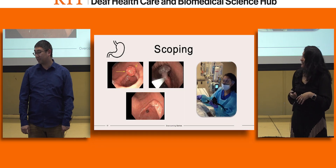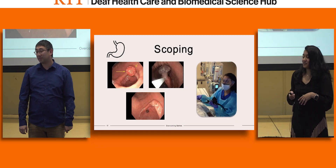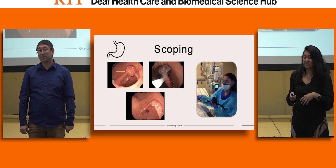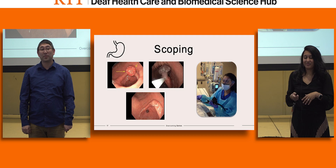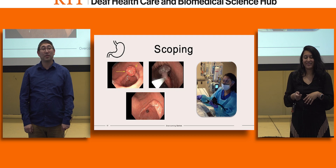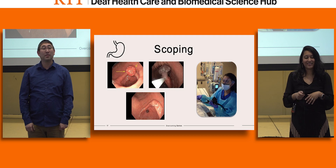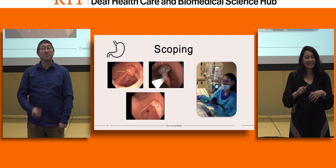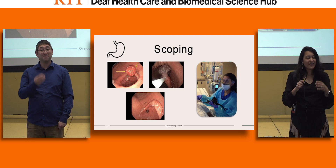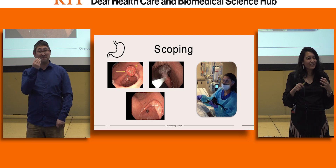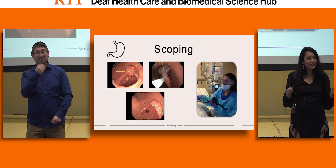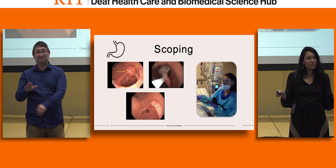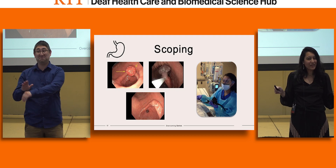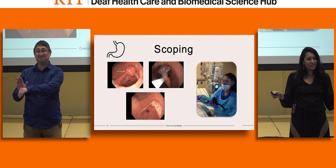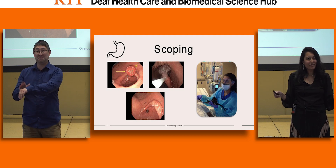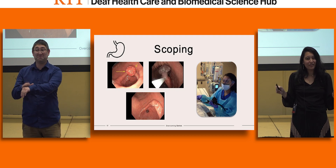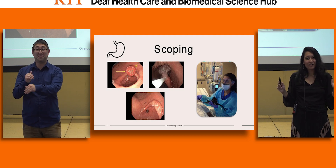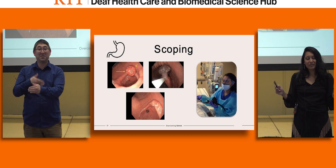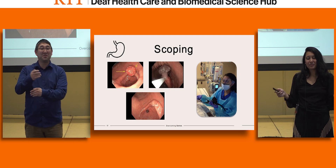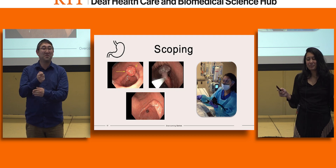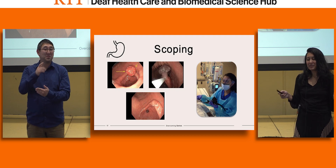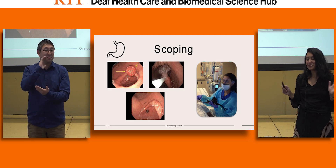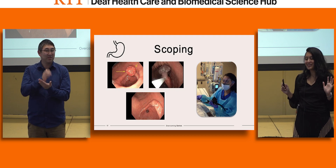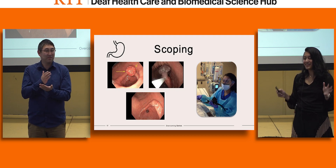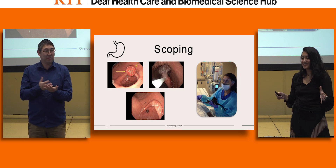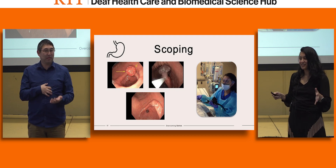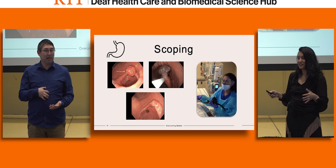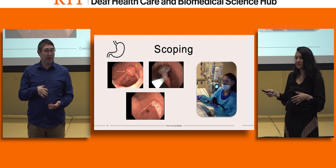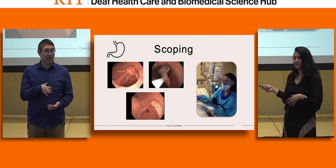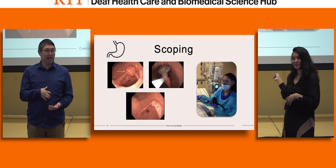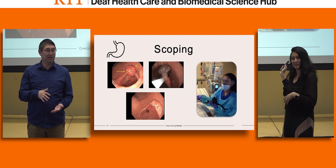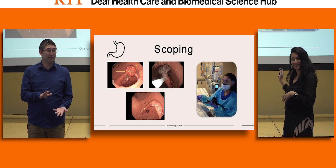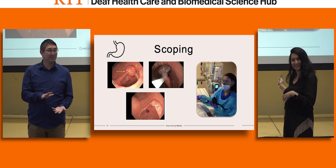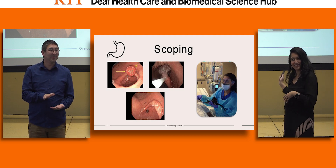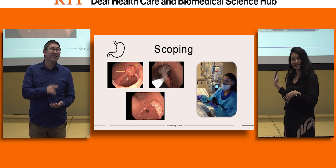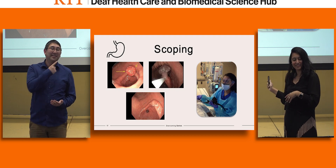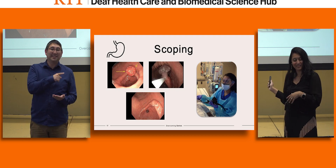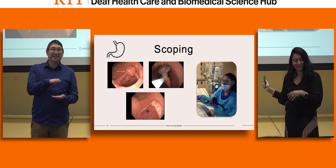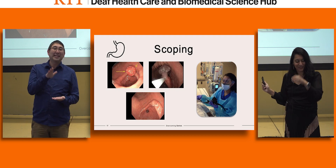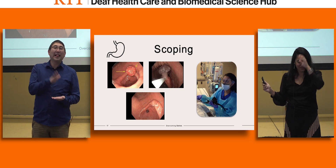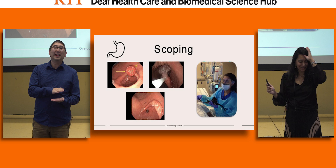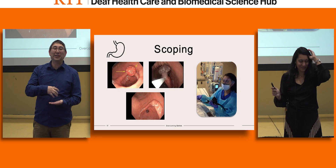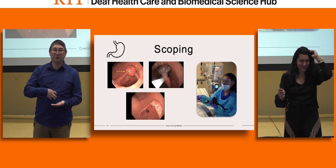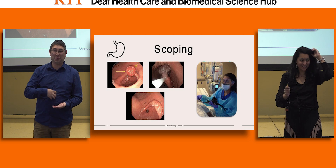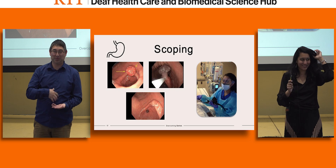So, the next few pictures are going to be potentially a little gruesome. This is the least of the gruesome ones.